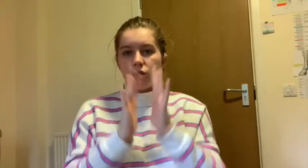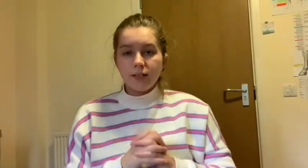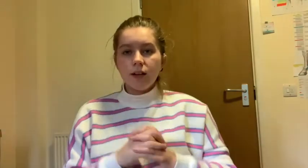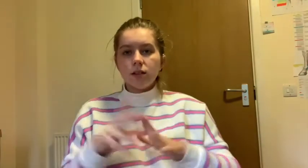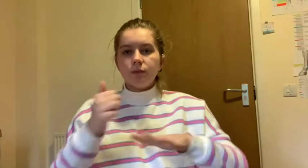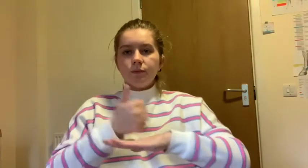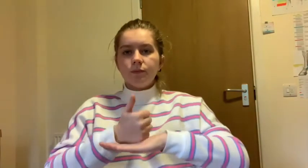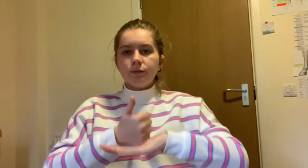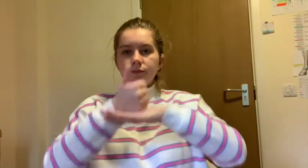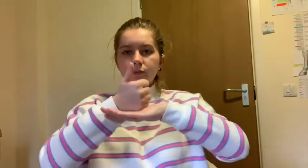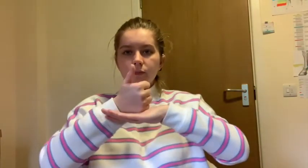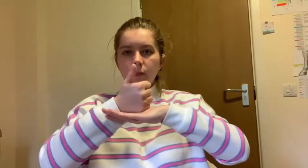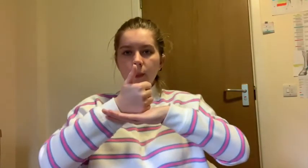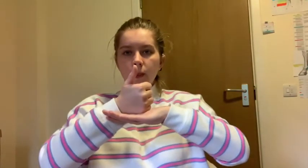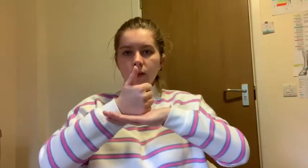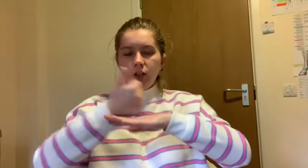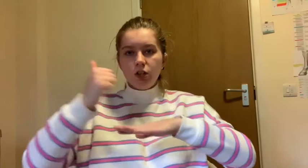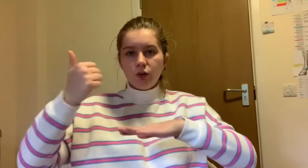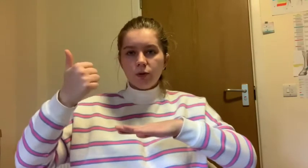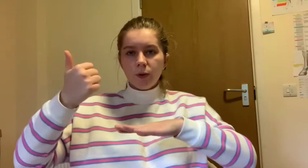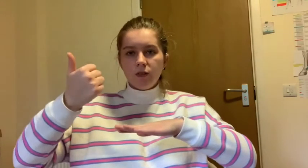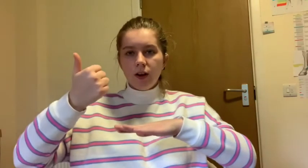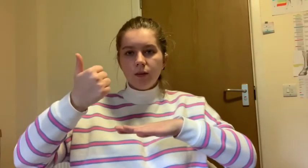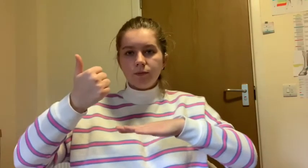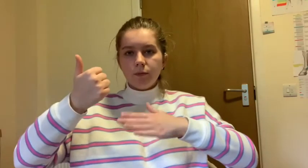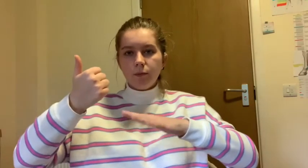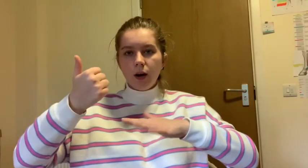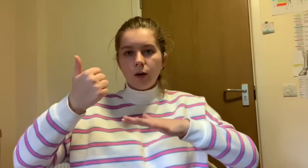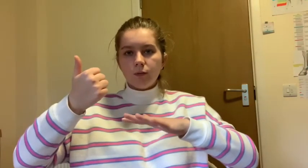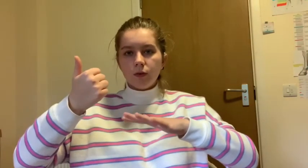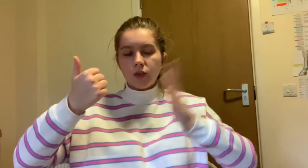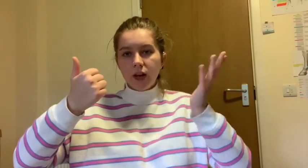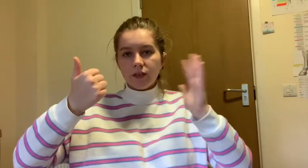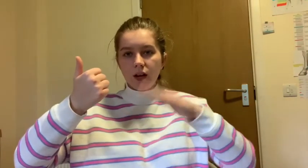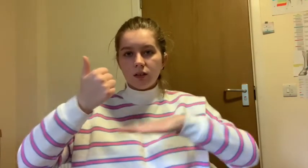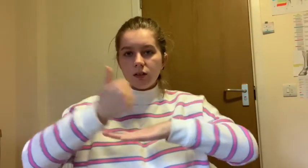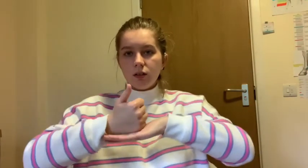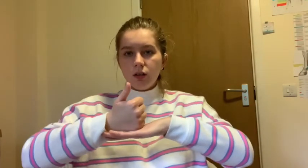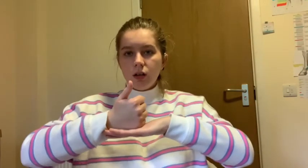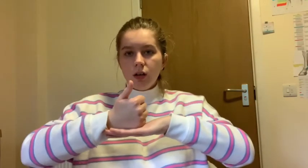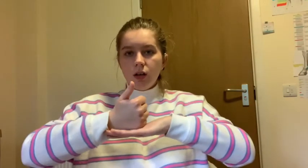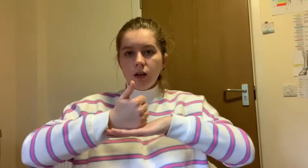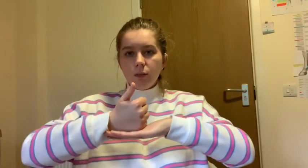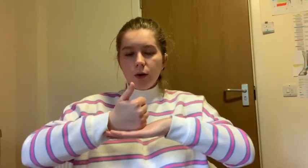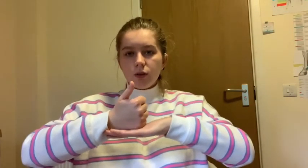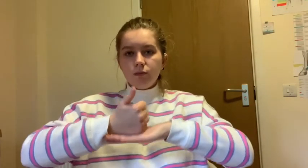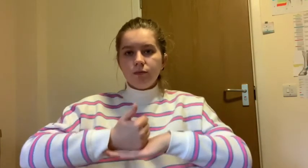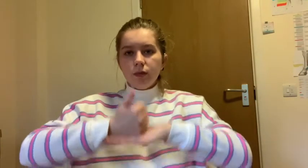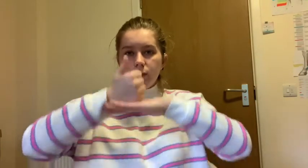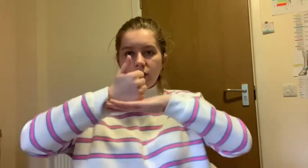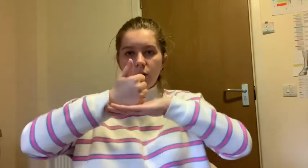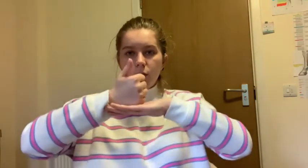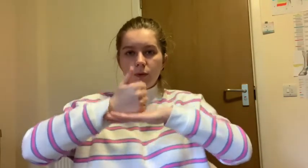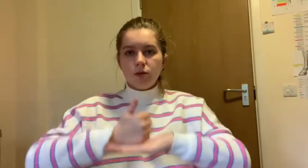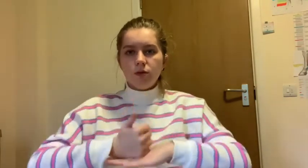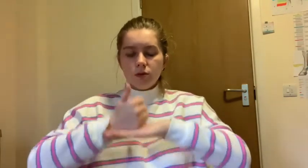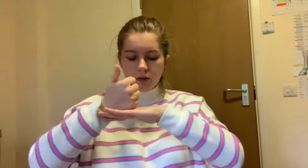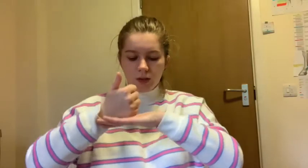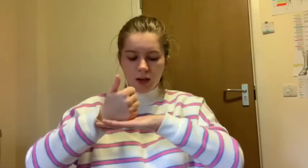"Set" thumbs up on your right, your palm on your left hand is the at the bottom and bring it up. "Set"